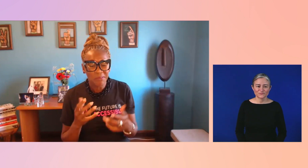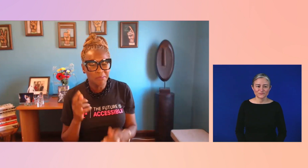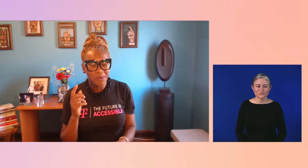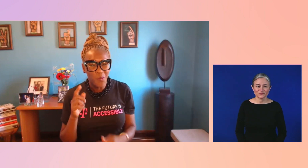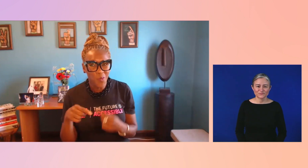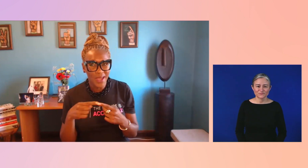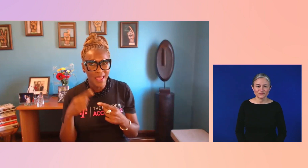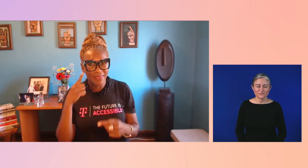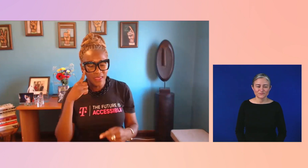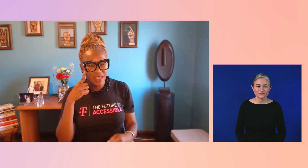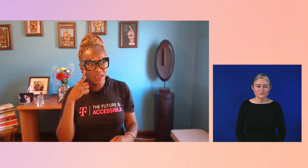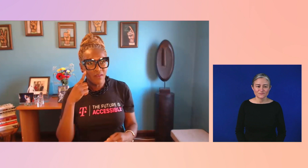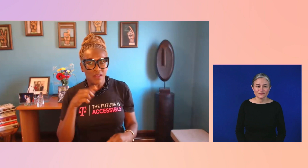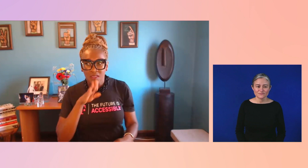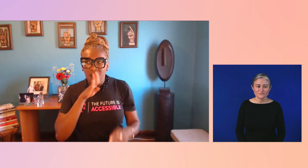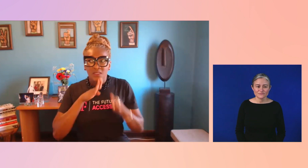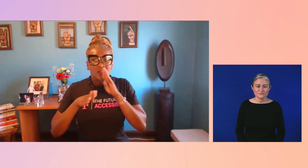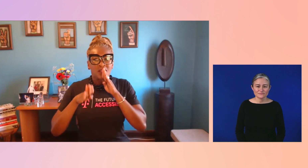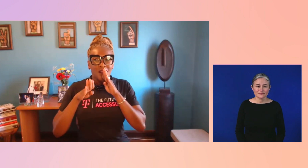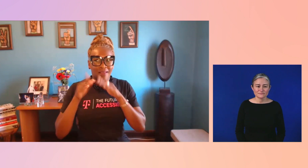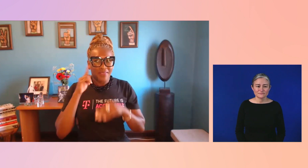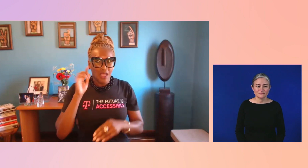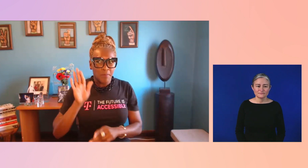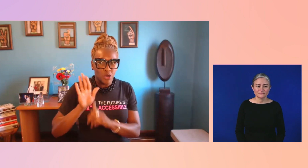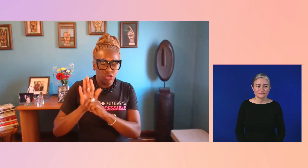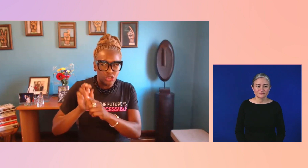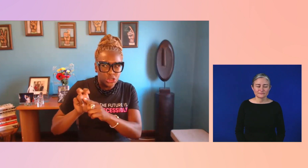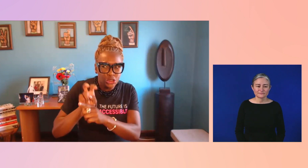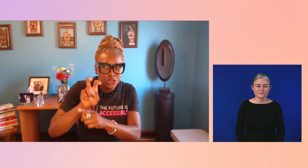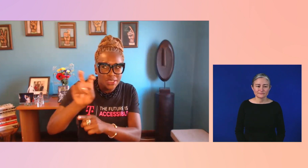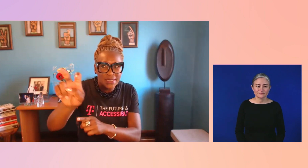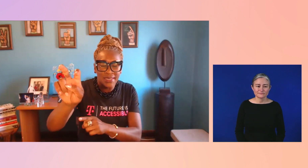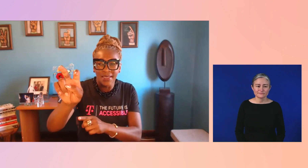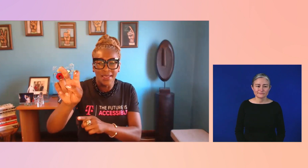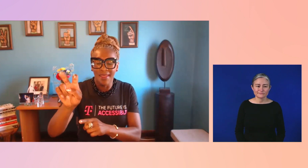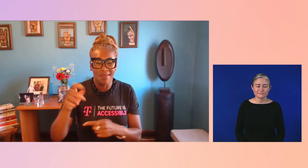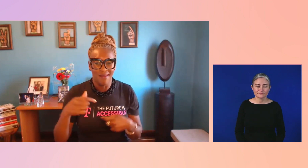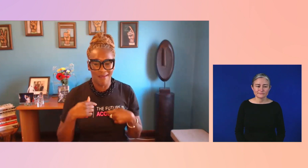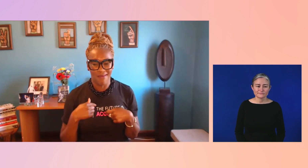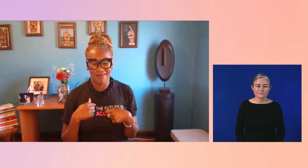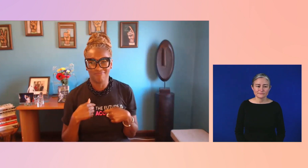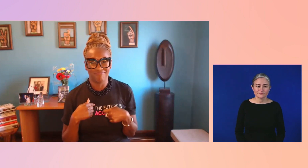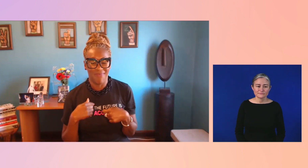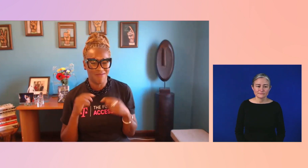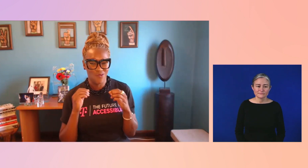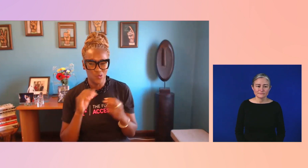It's a privilege, but it is really tough. I think that learning from her journey,